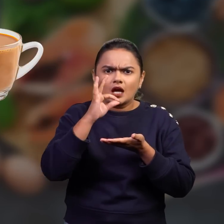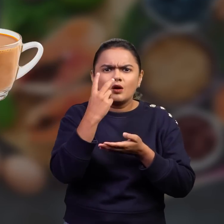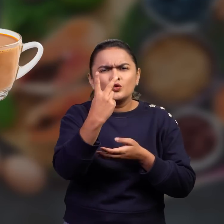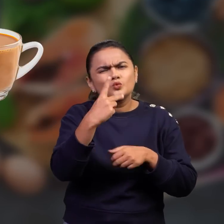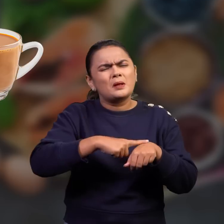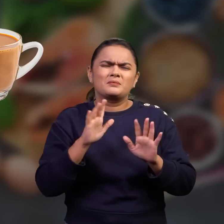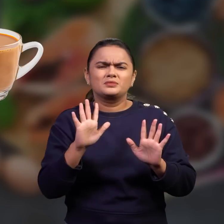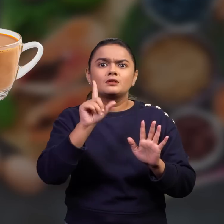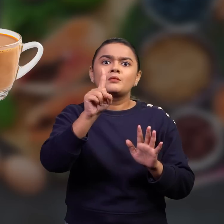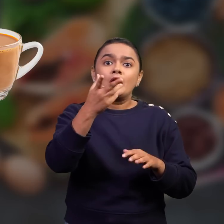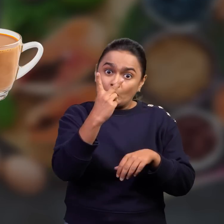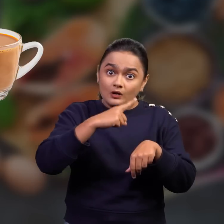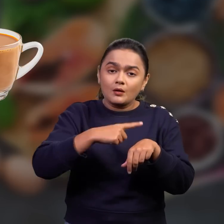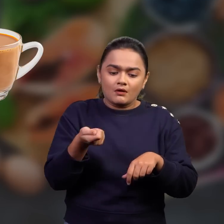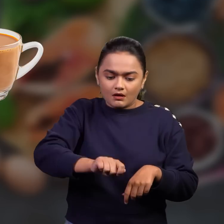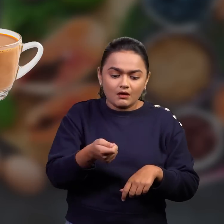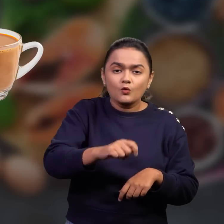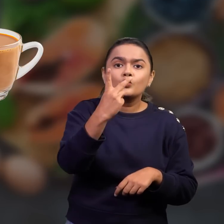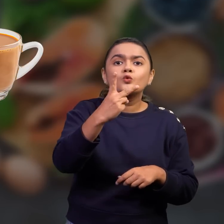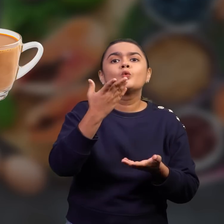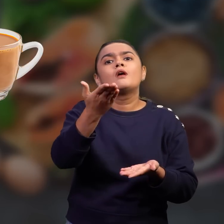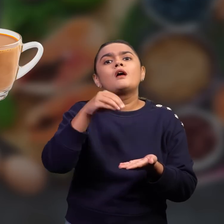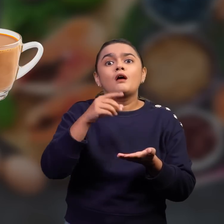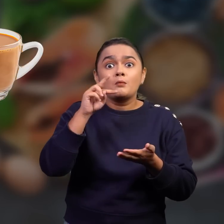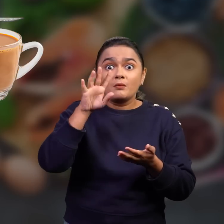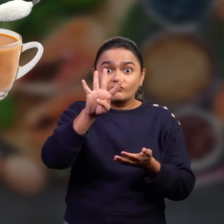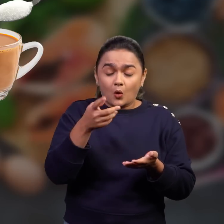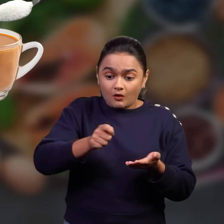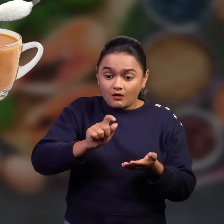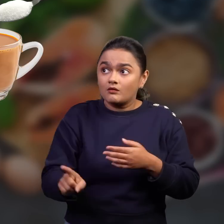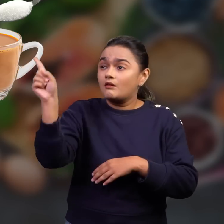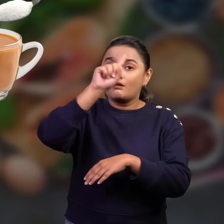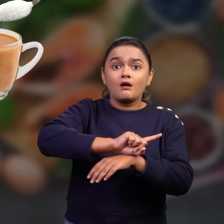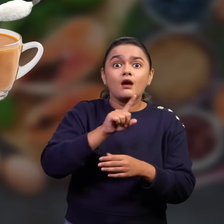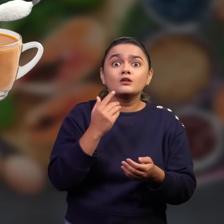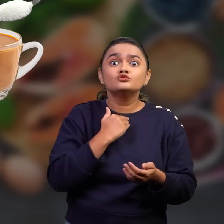Adding 2 spoons of sugar per cup means you have consumed 4 spoons in a day.